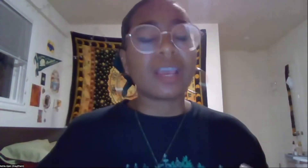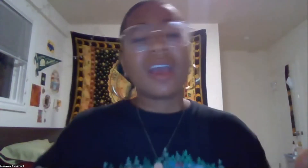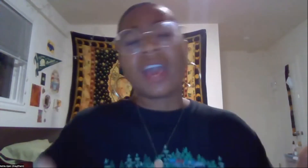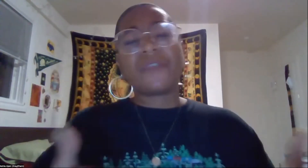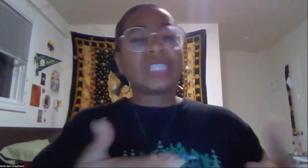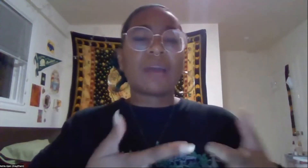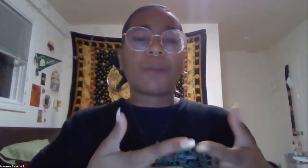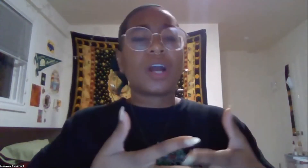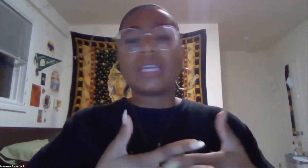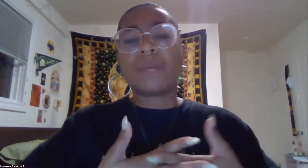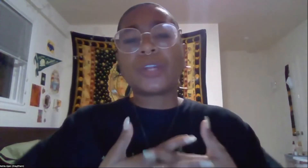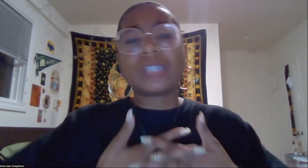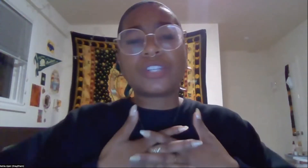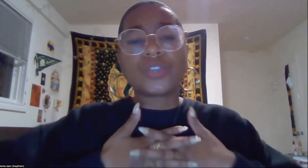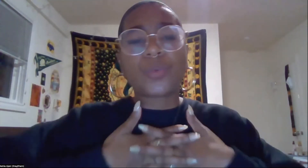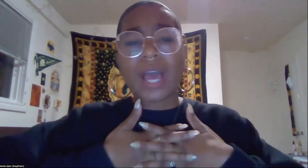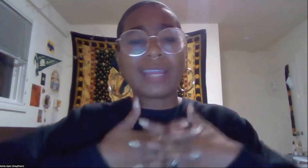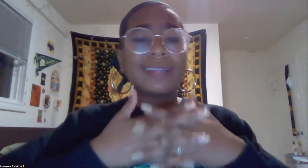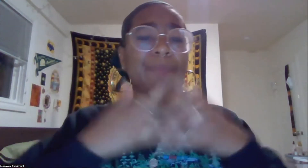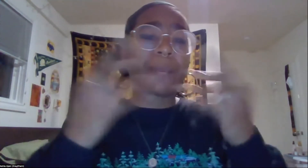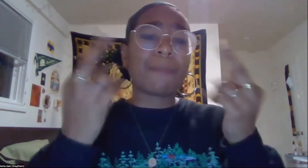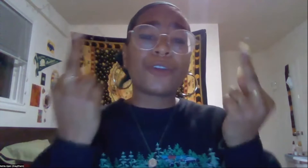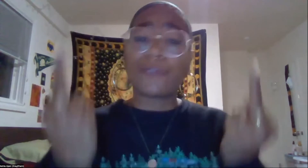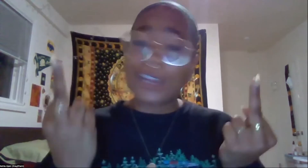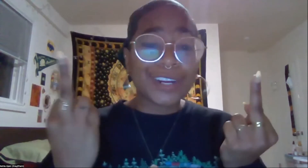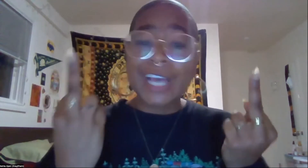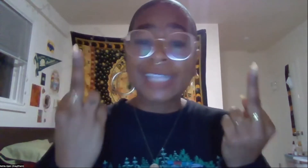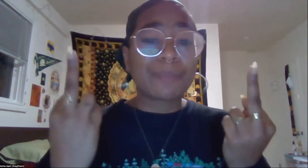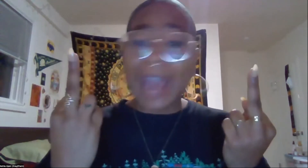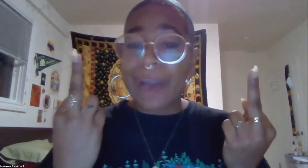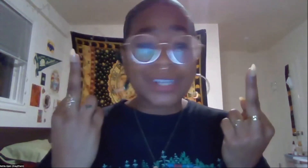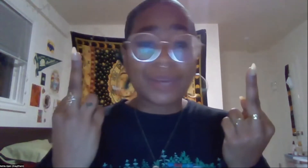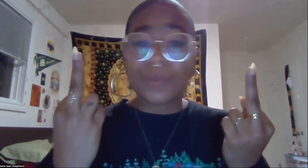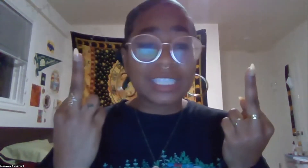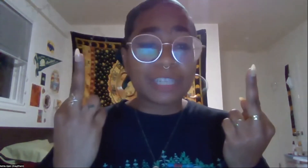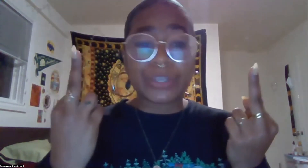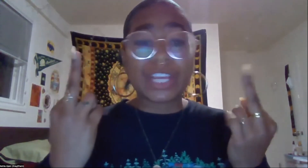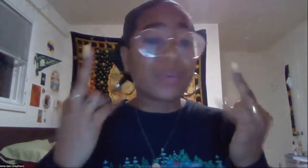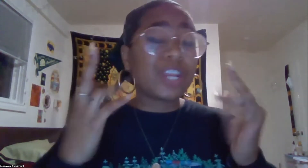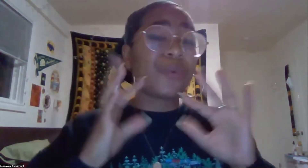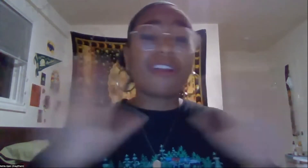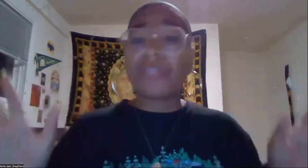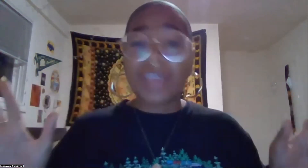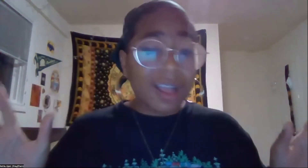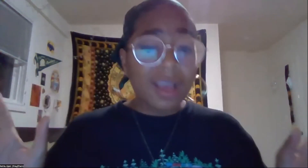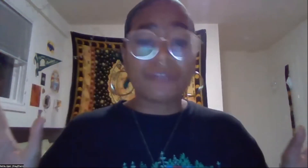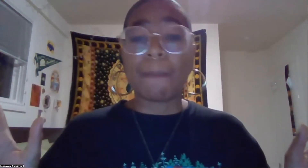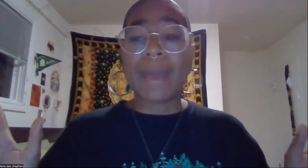Everytime our honeyed middles intertwined It is a big middle finger to the powers that want us to pretend We know nothing of the